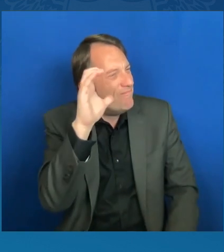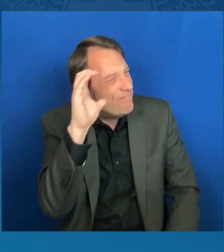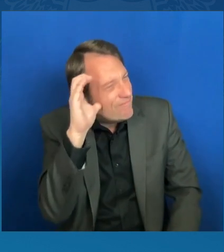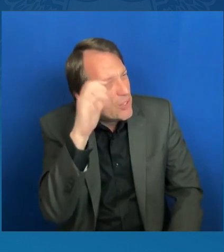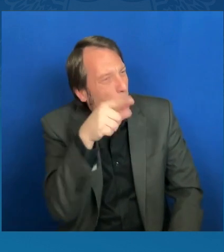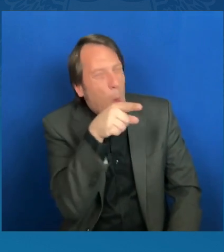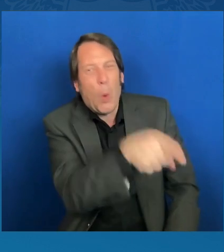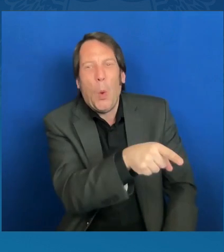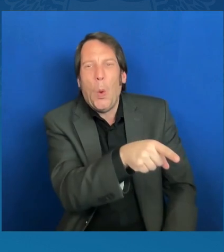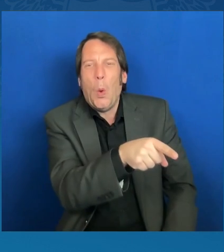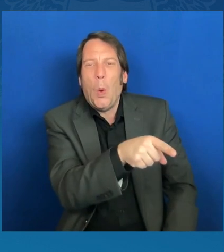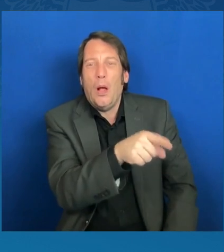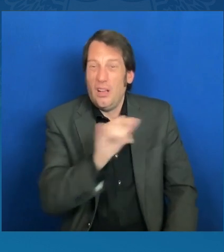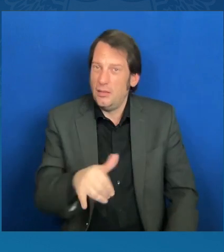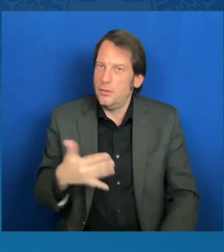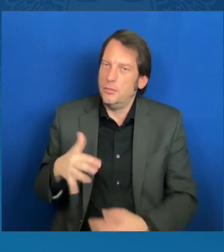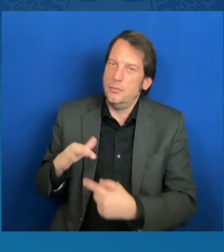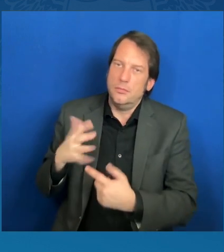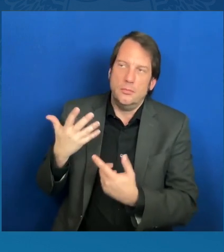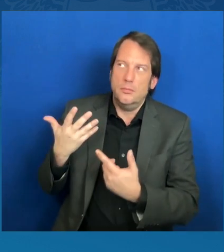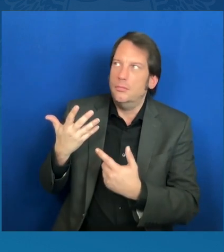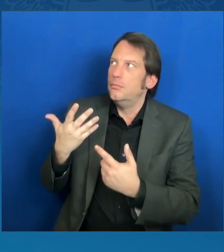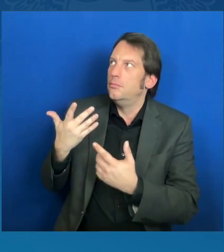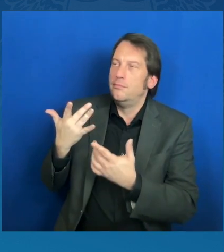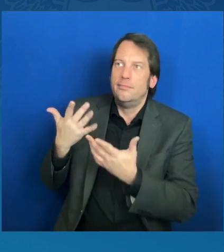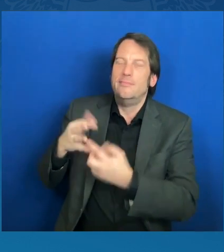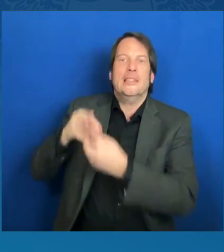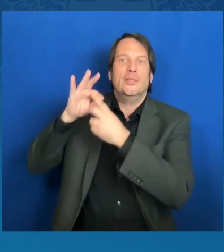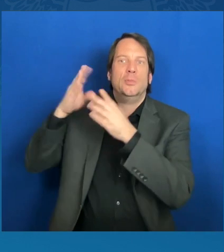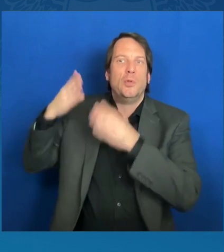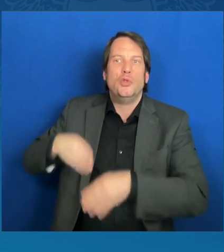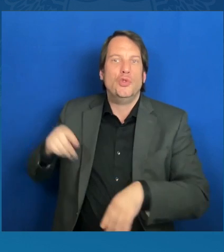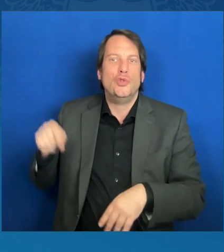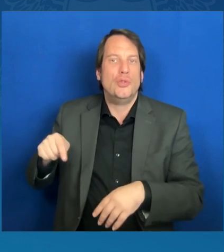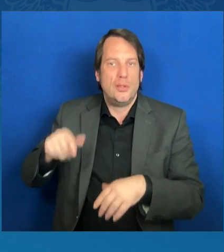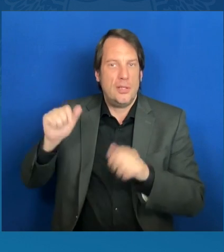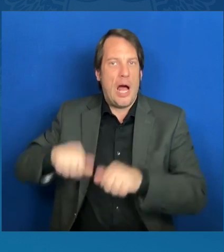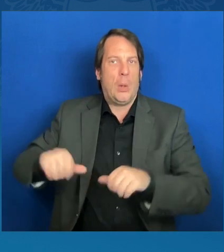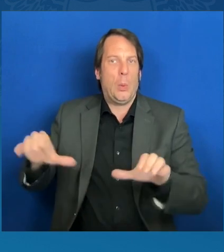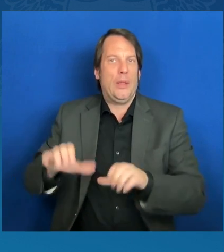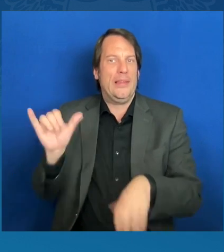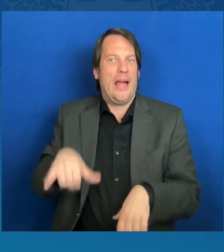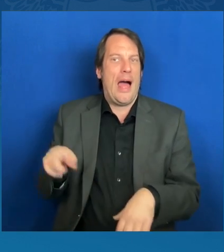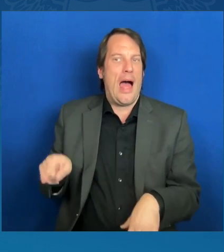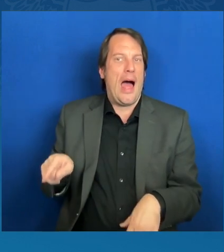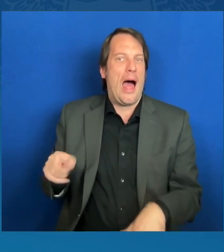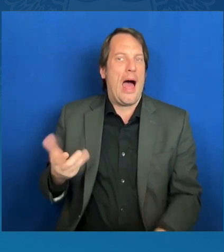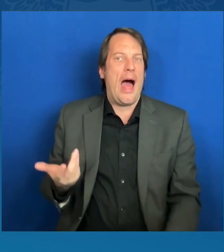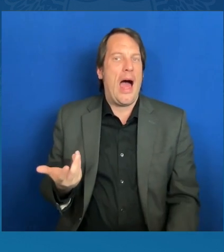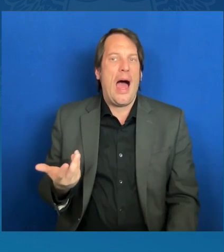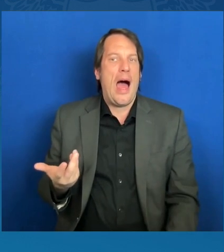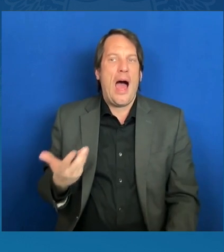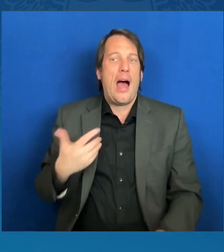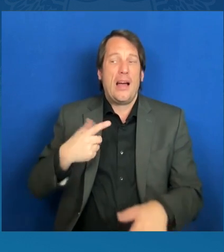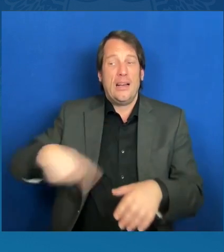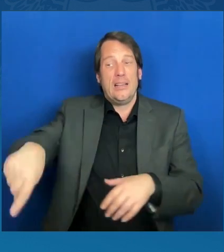And so, for all of those reasons, I congratulate the graduates. We are here because we also know that when it comes to gun violence,